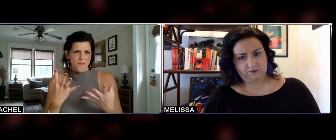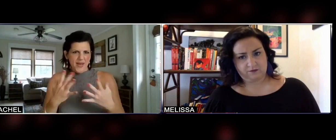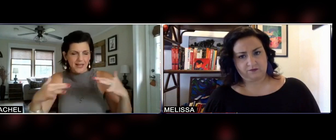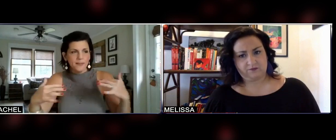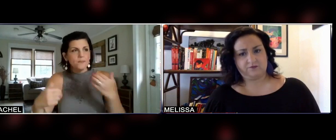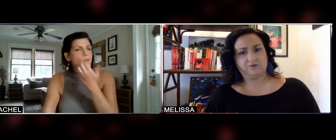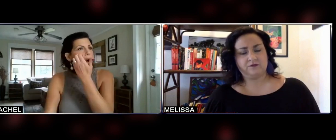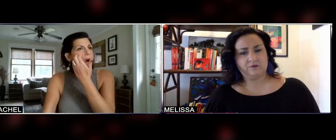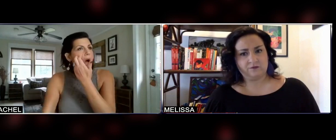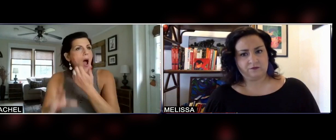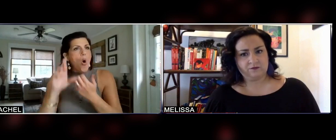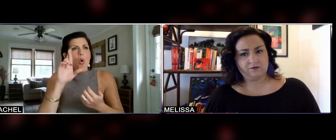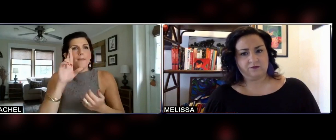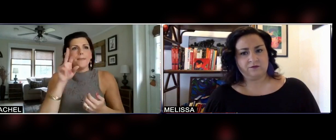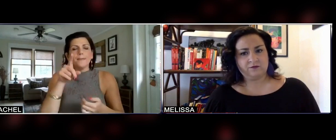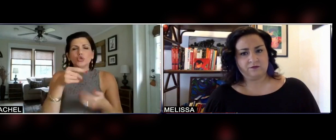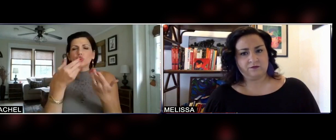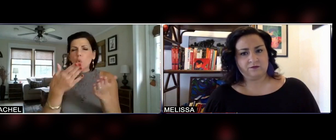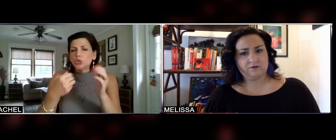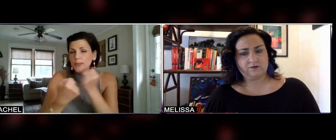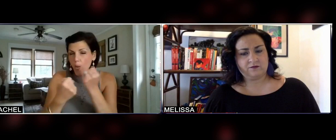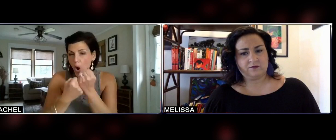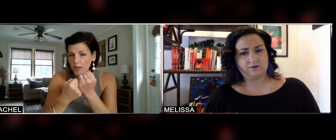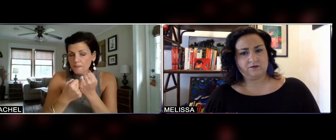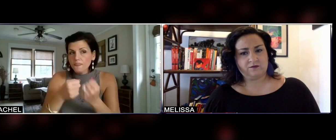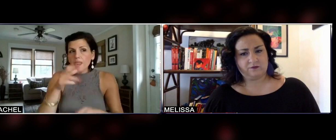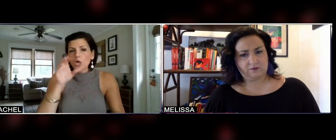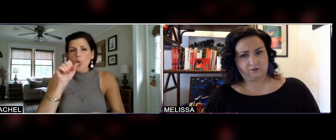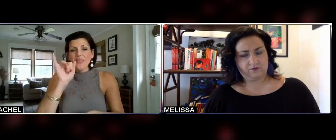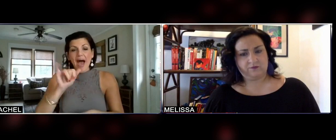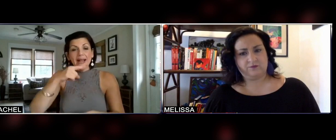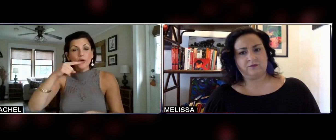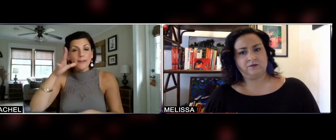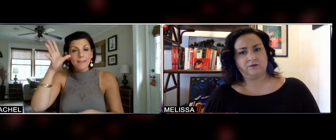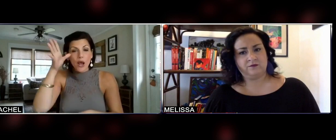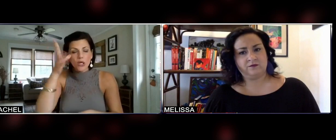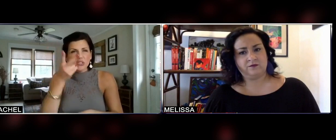I hope that they show that we're normal, so that hearing people can see and learn.